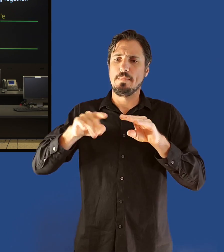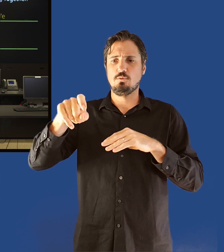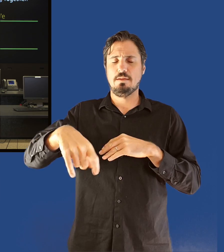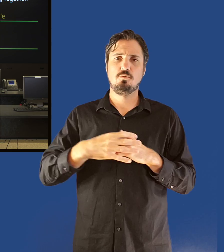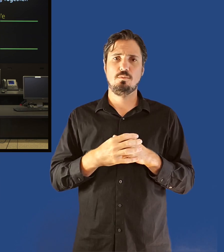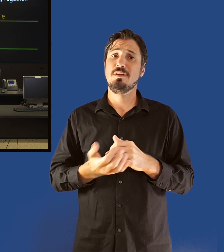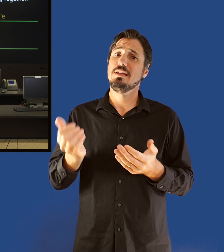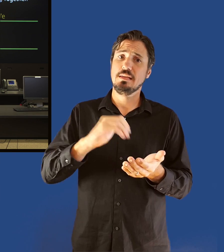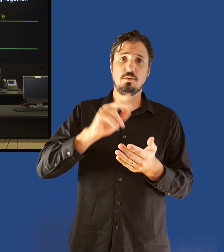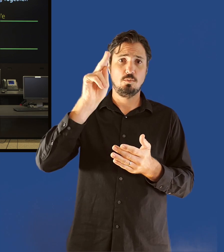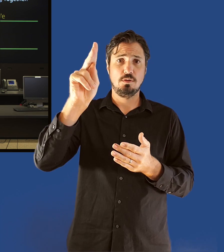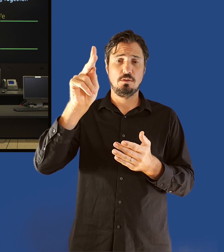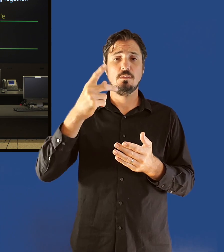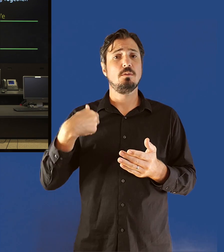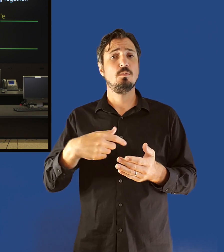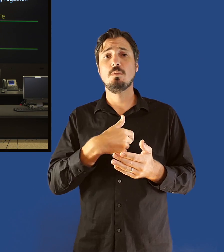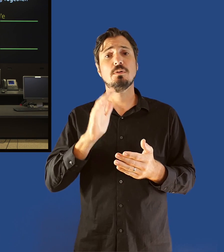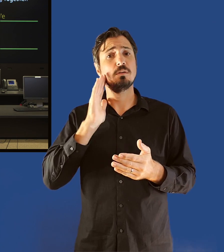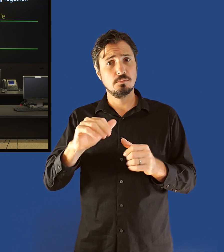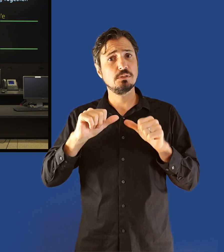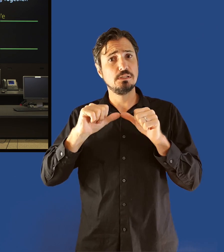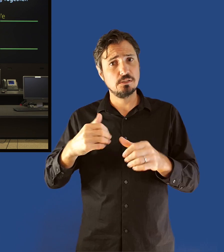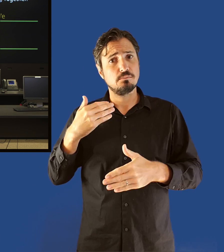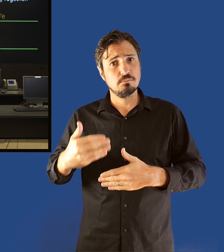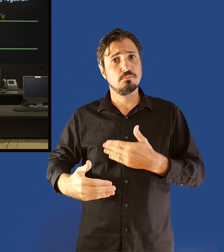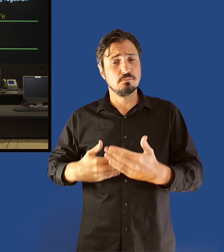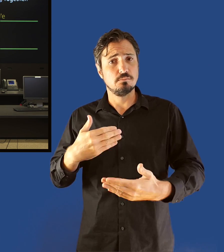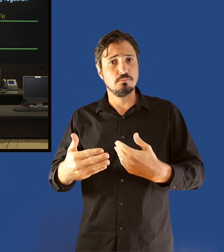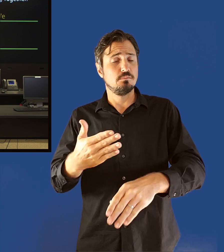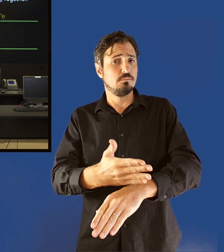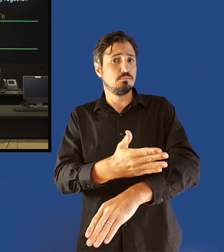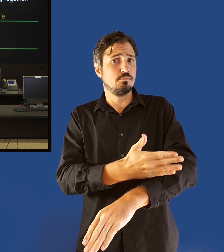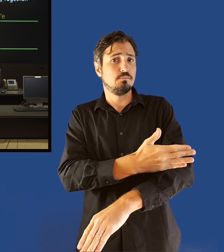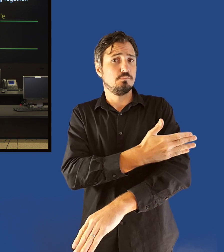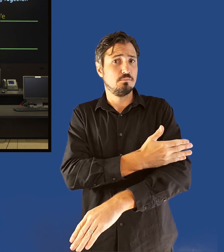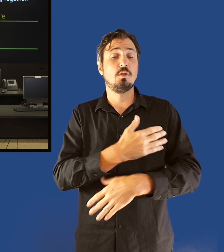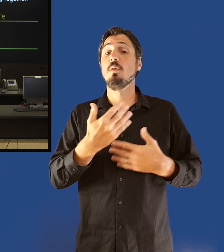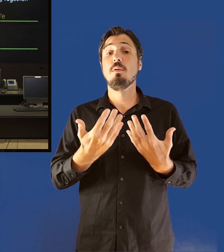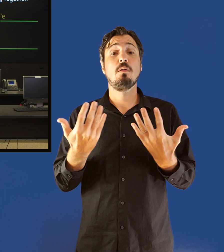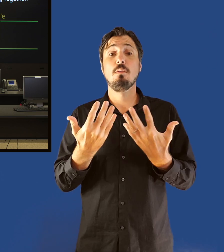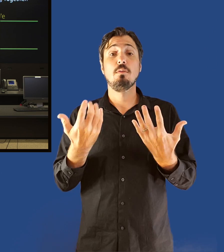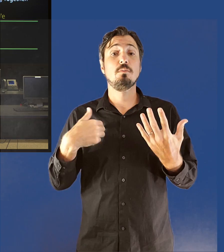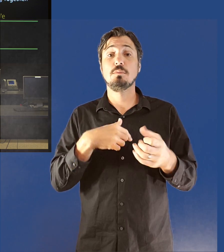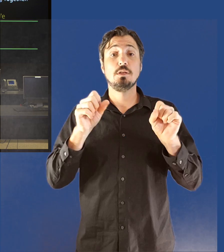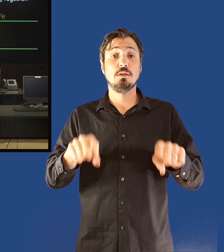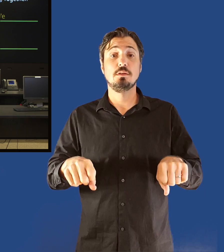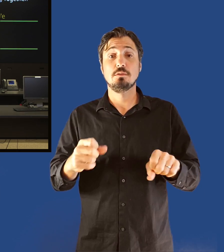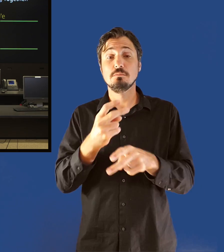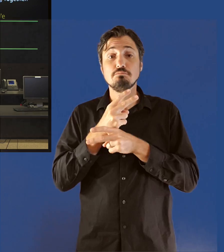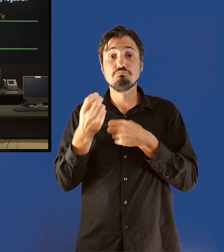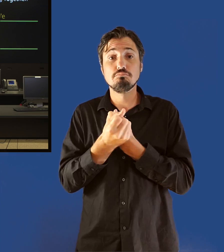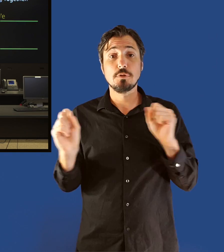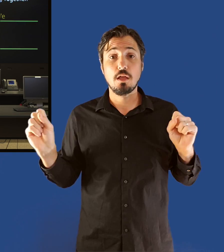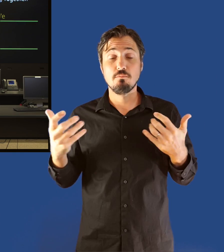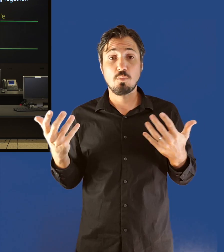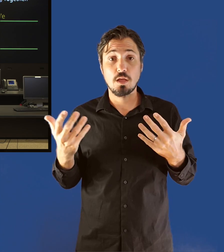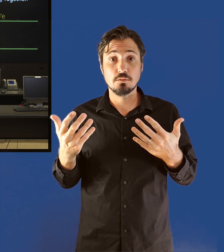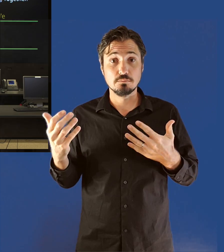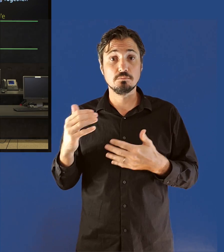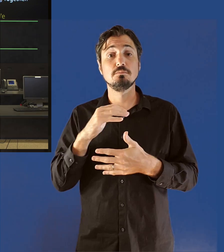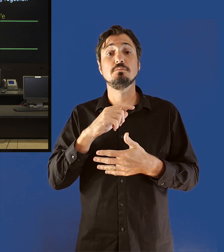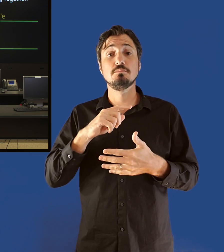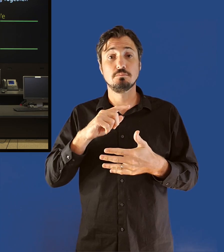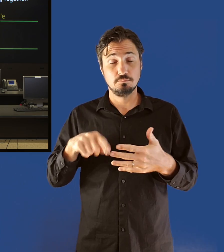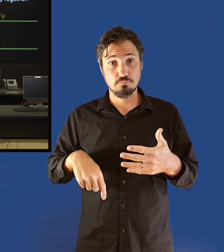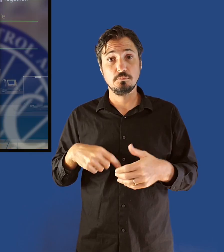Once again Kaua‘i, as we continue to make forward progress on our COVID-19 response, the following safety precautions will become increasingly important.